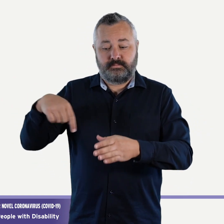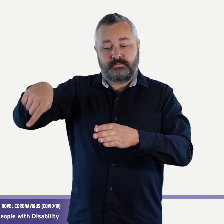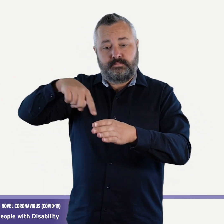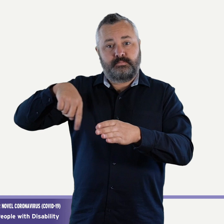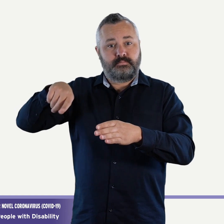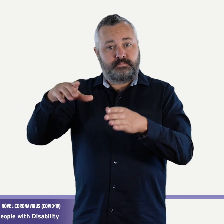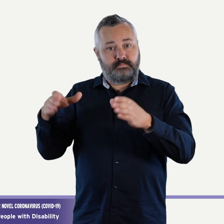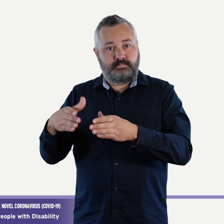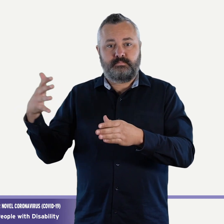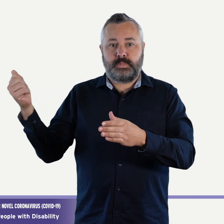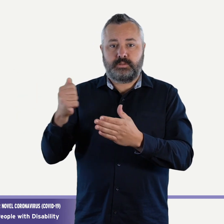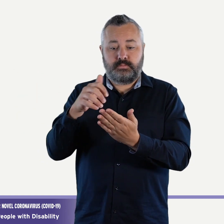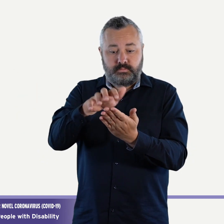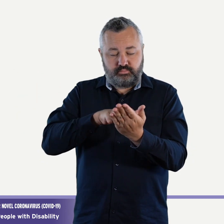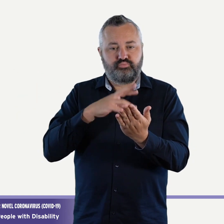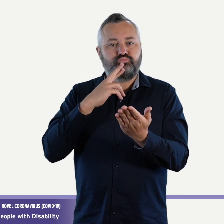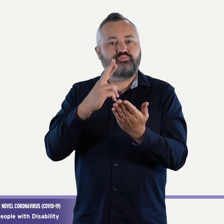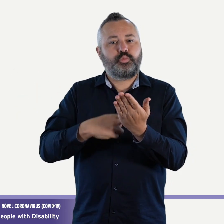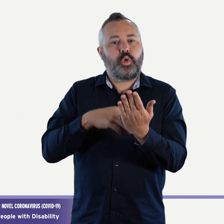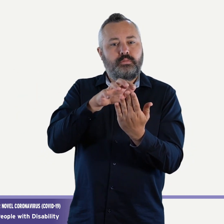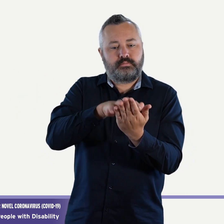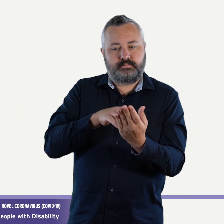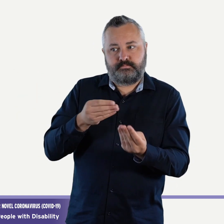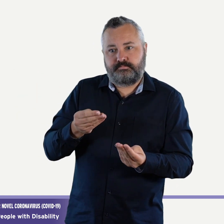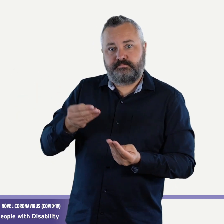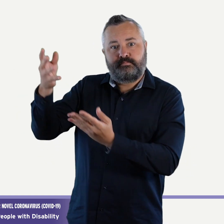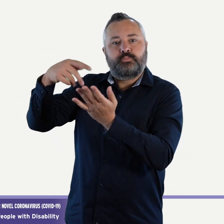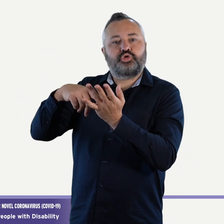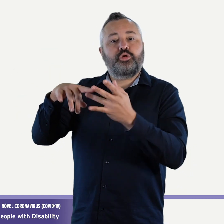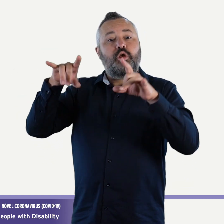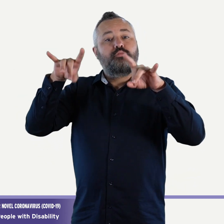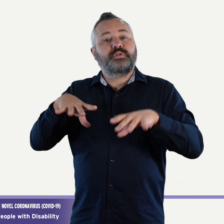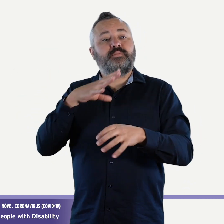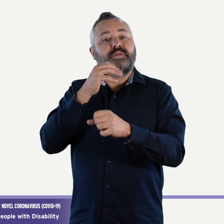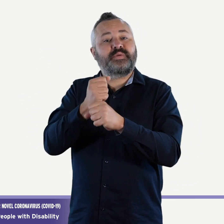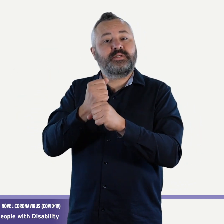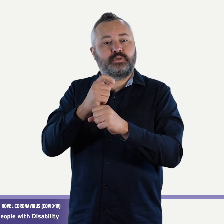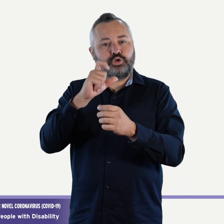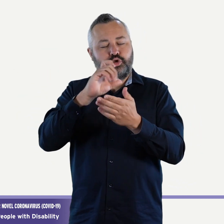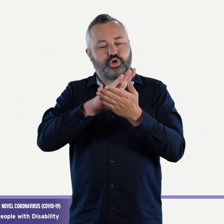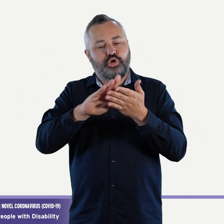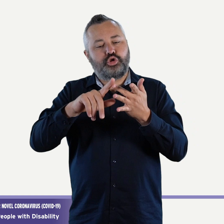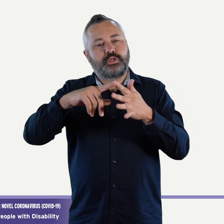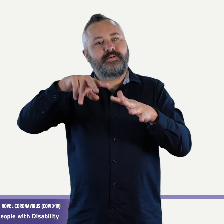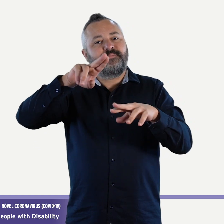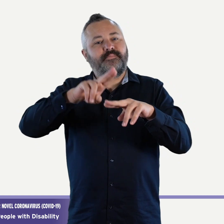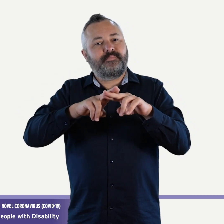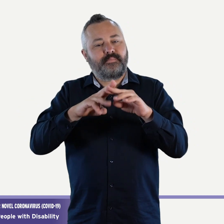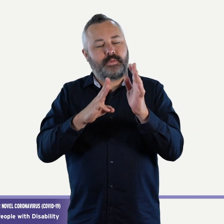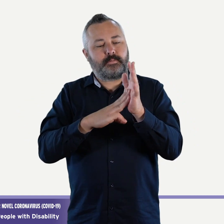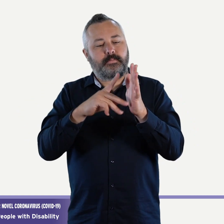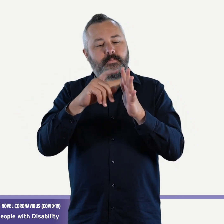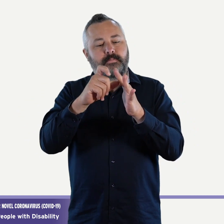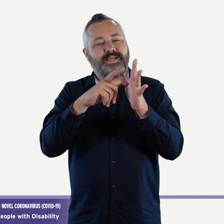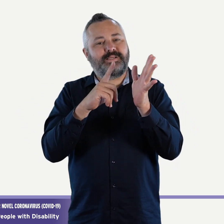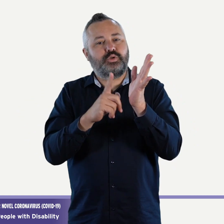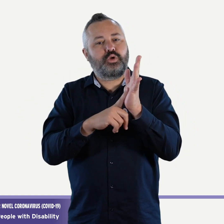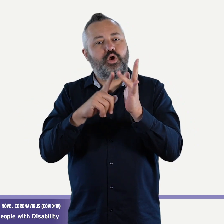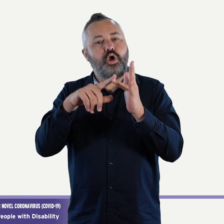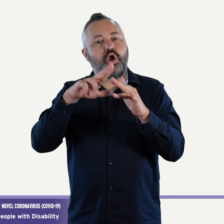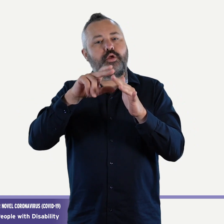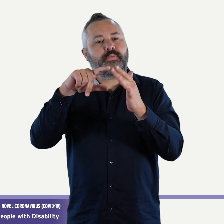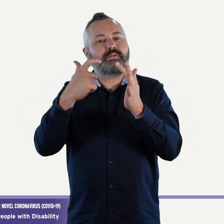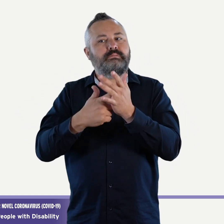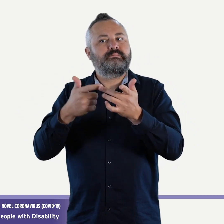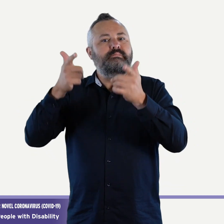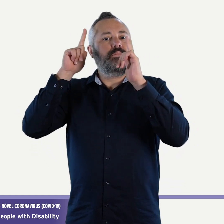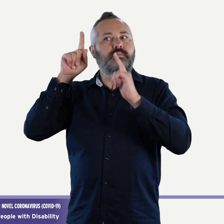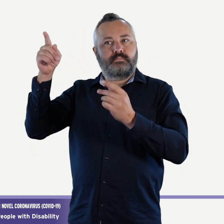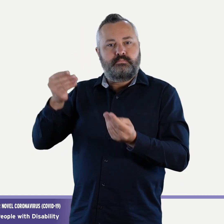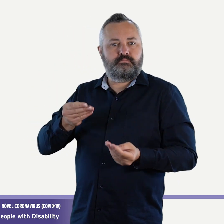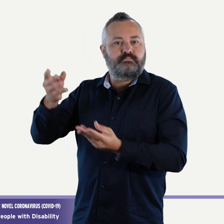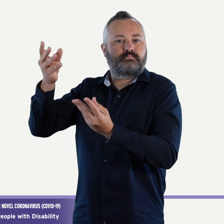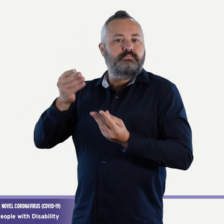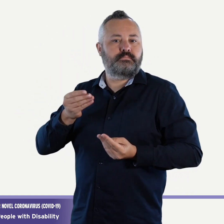They will report to the Australian Government Chief Medical Officer.